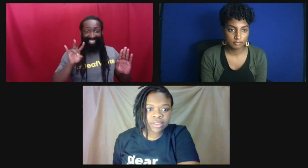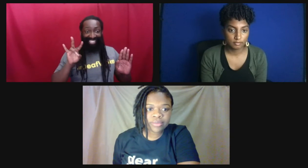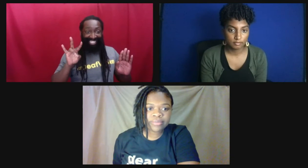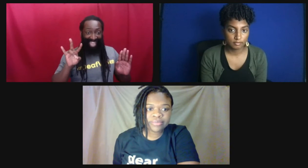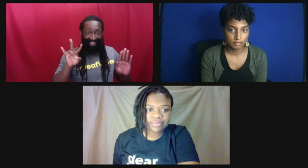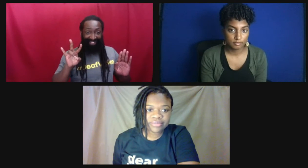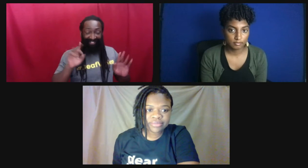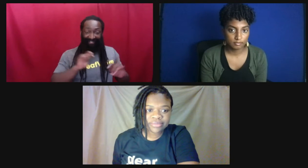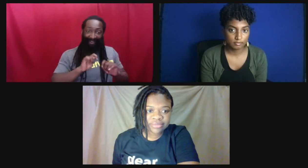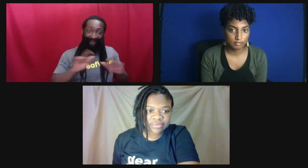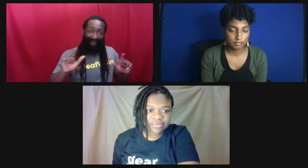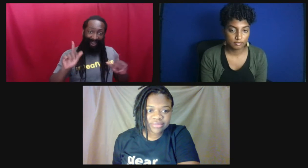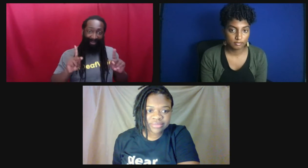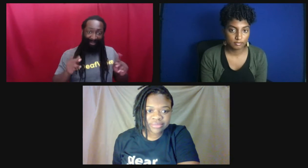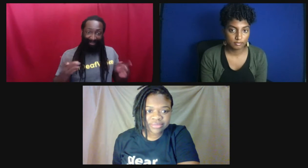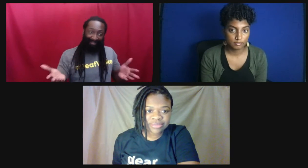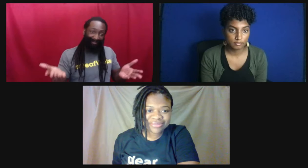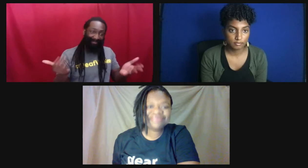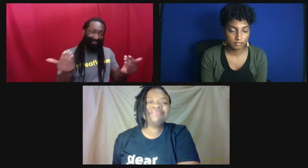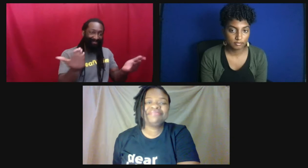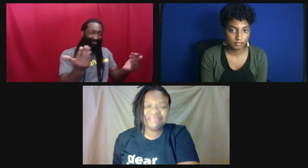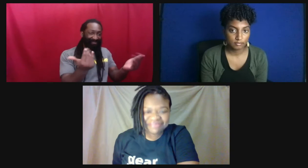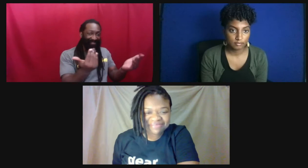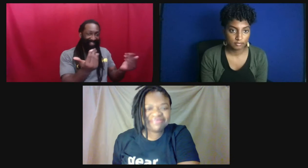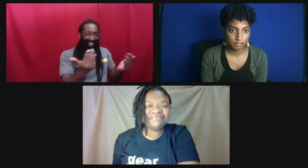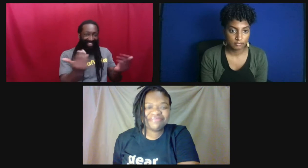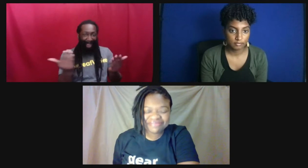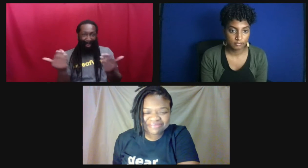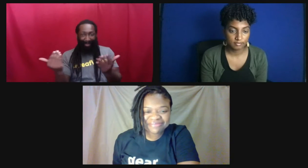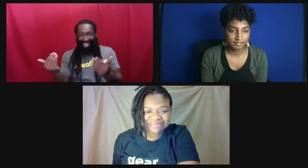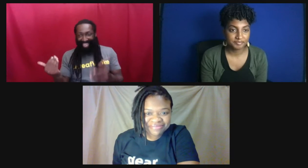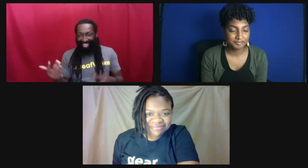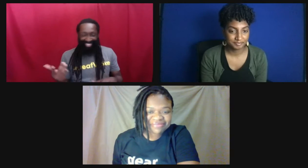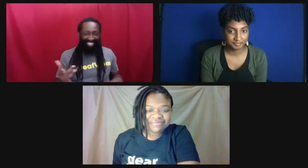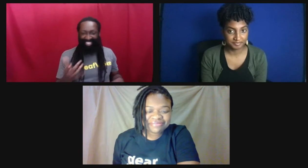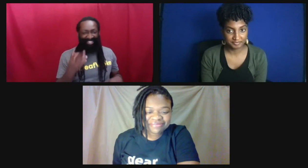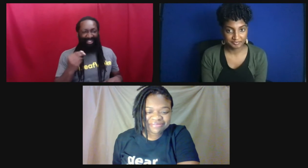the hinges off the door 24/7 welcoming all the people